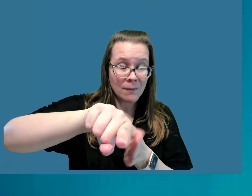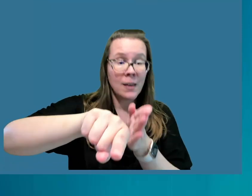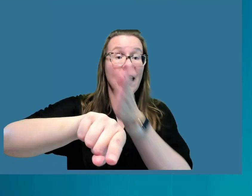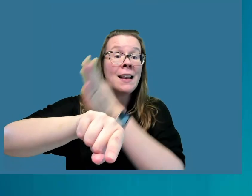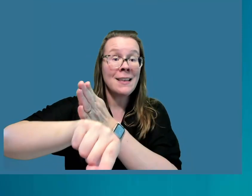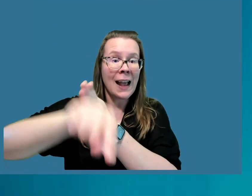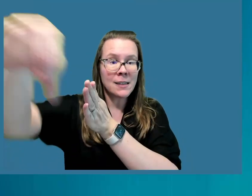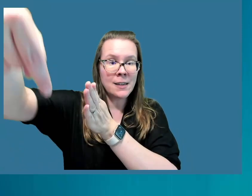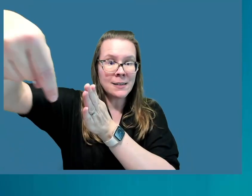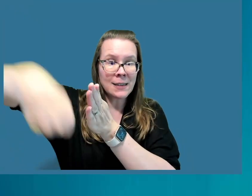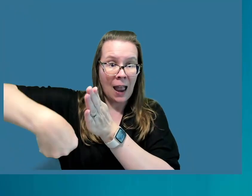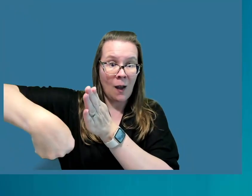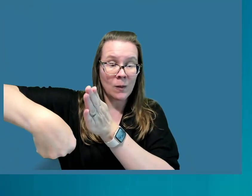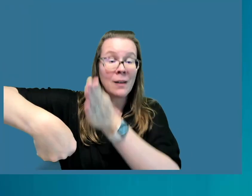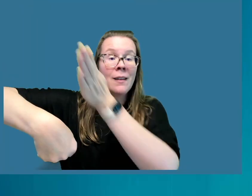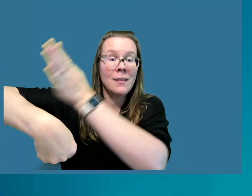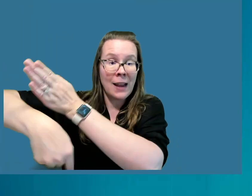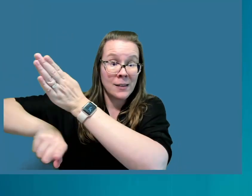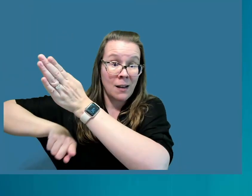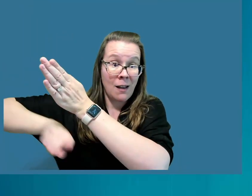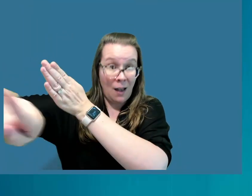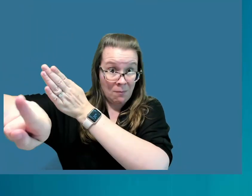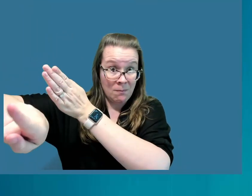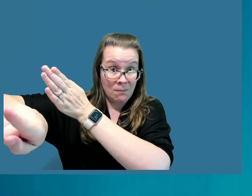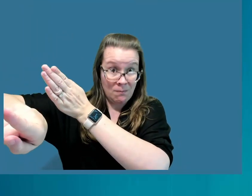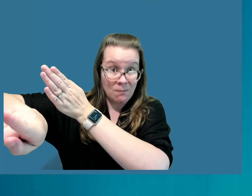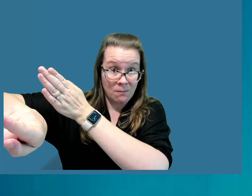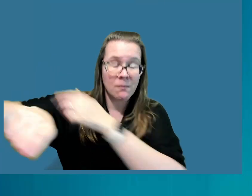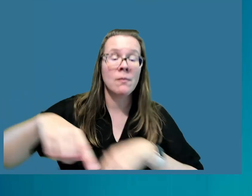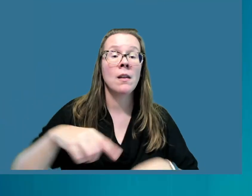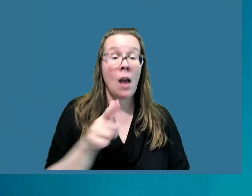you. And as you alternate the directions that you're dragging your skewer through the stripes,